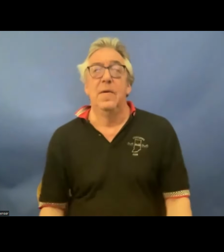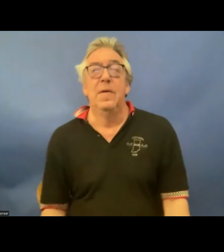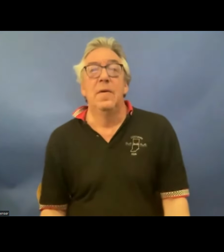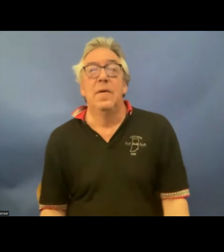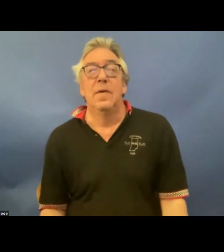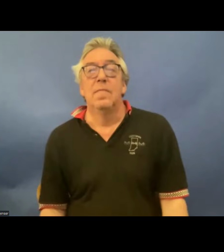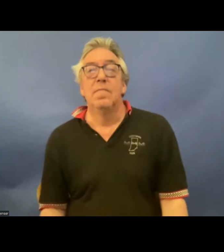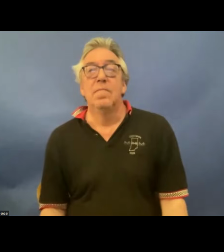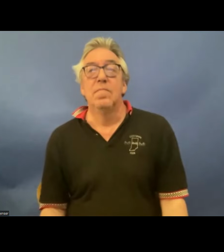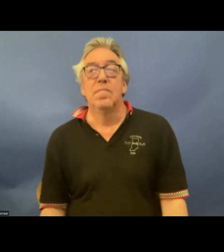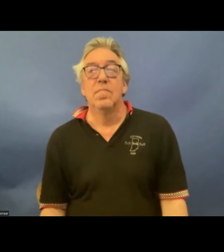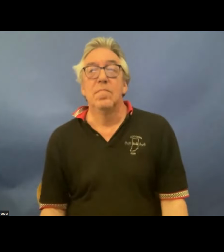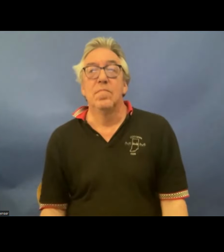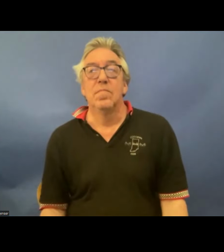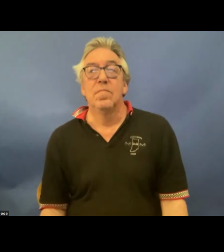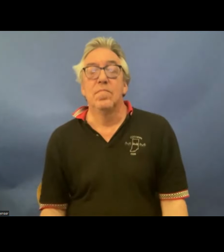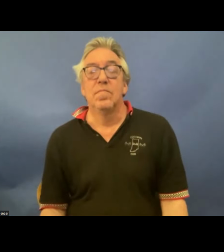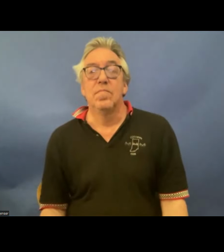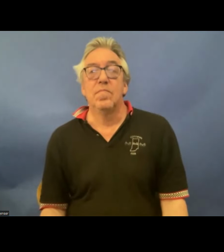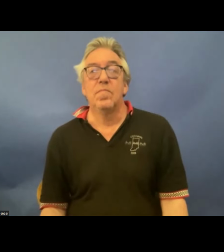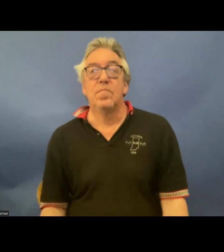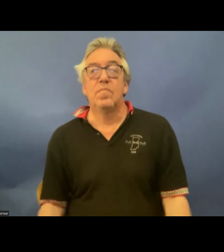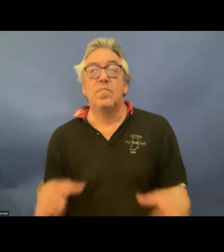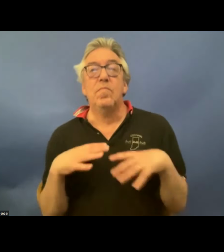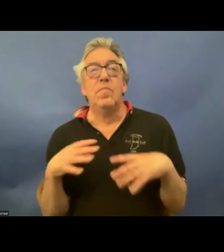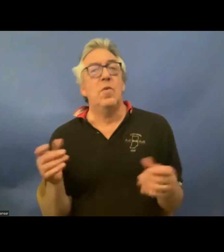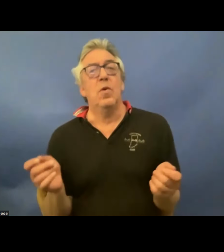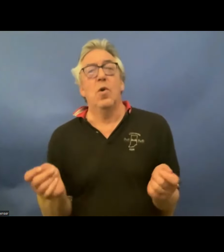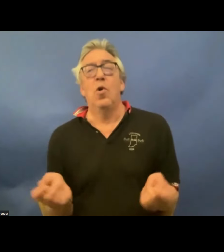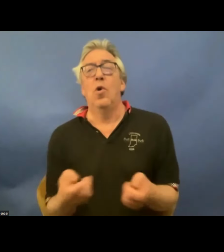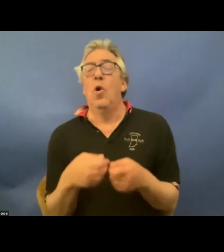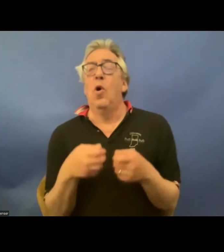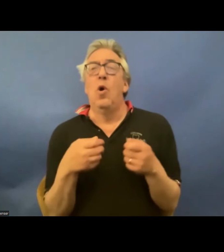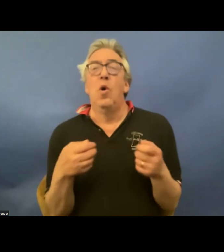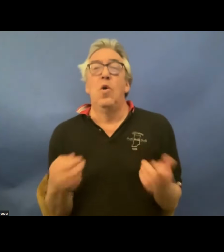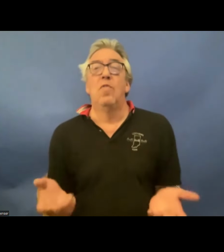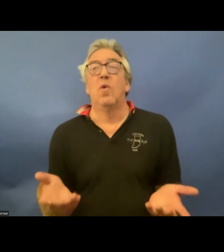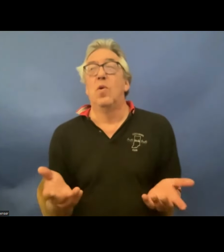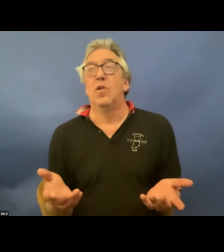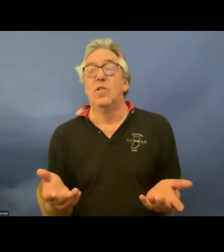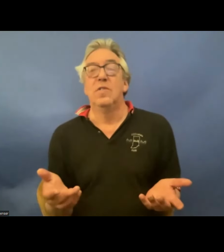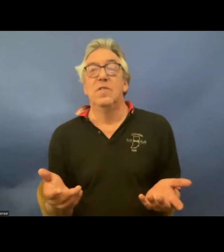Feel free to reach out to us.